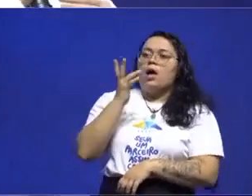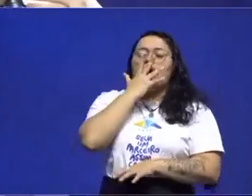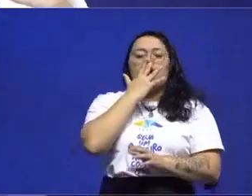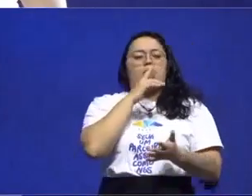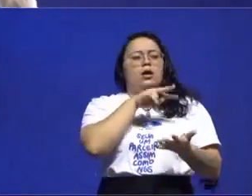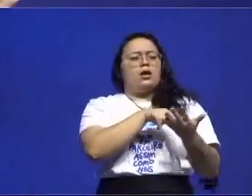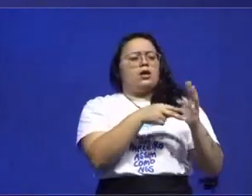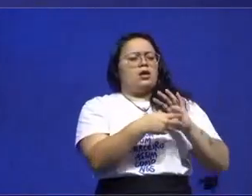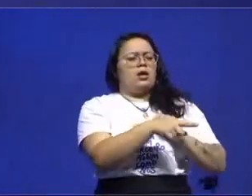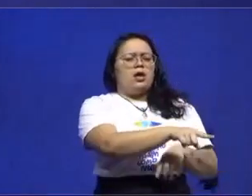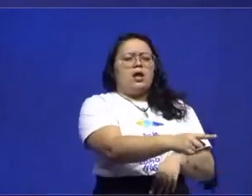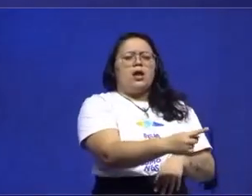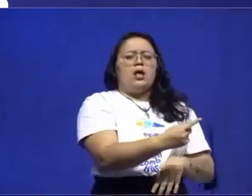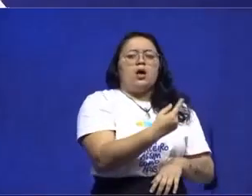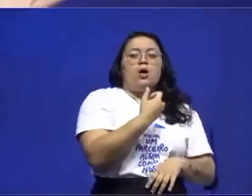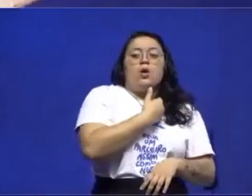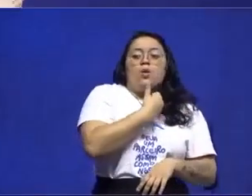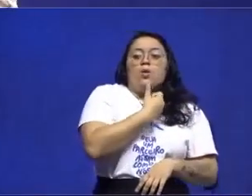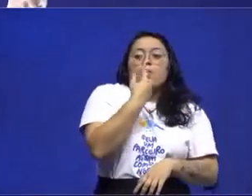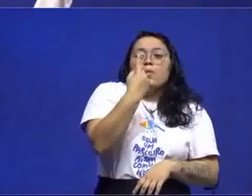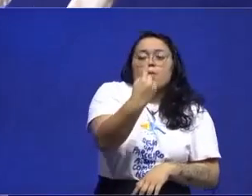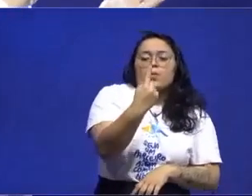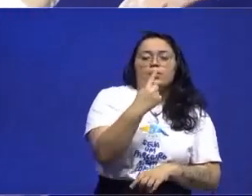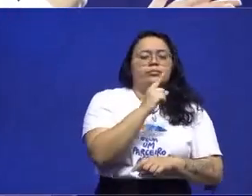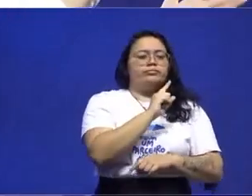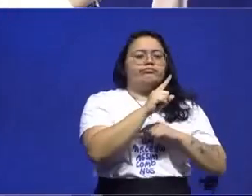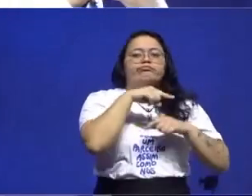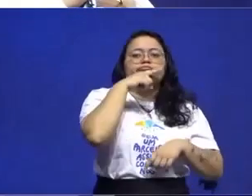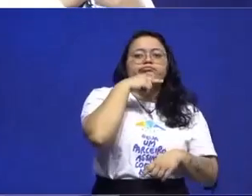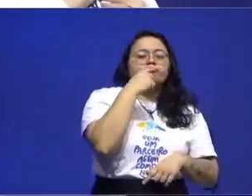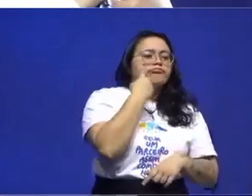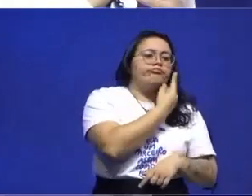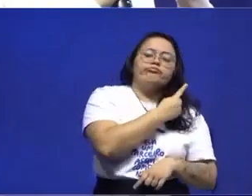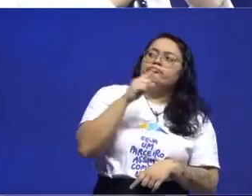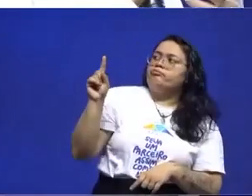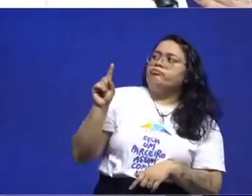one-year-old child does not respond to the call of his name This is also a very frequent complaint